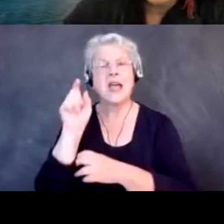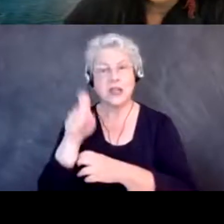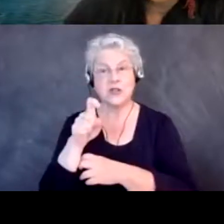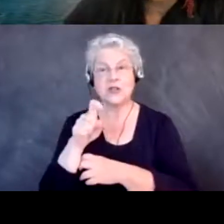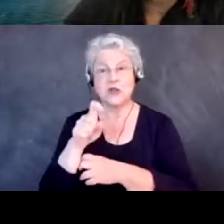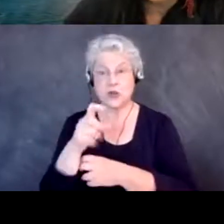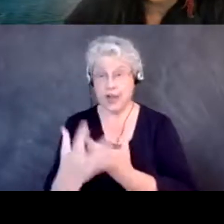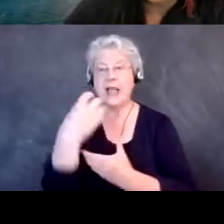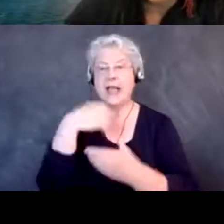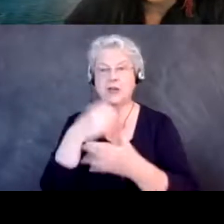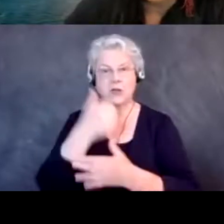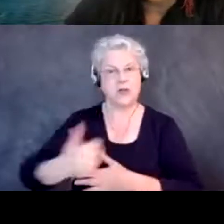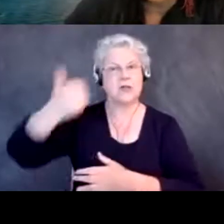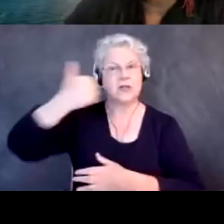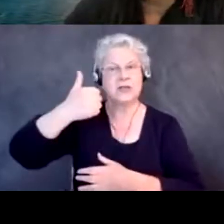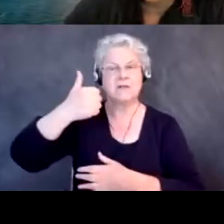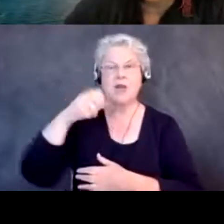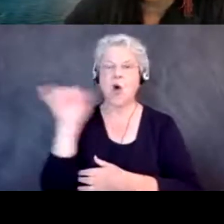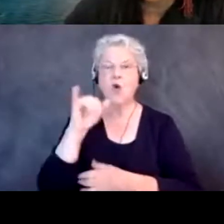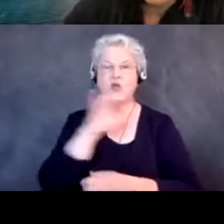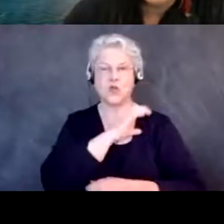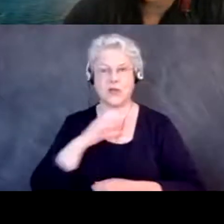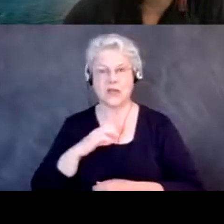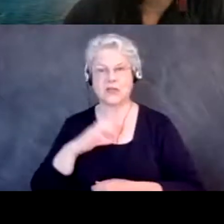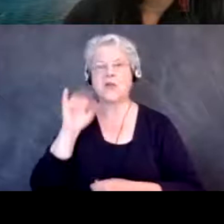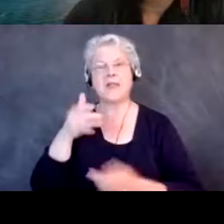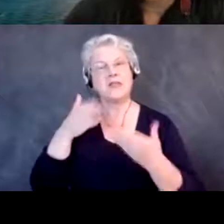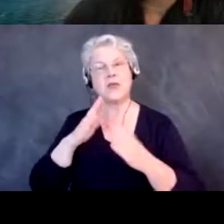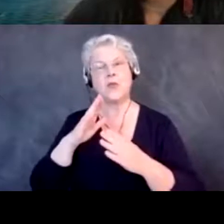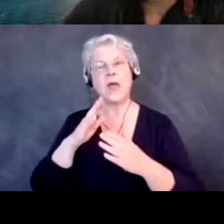because that’s our instrument to help implement the CCP. For sure.